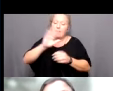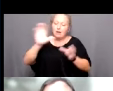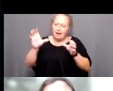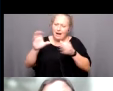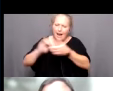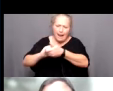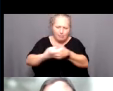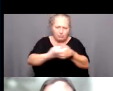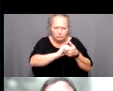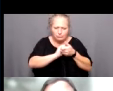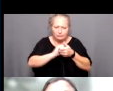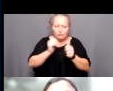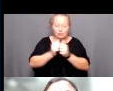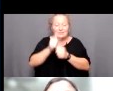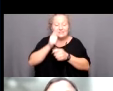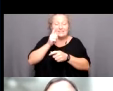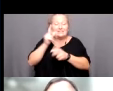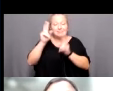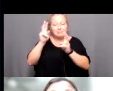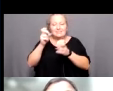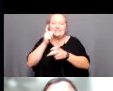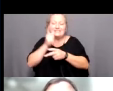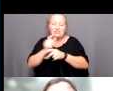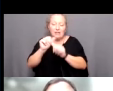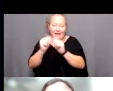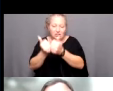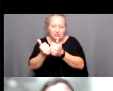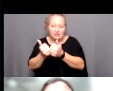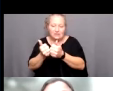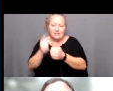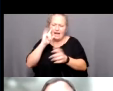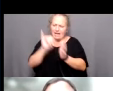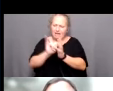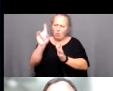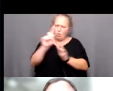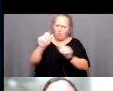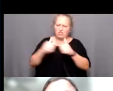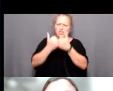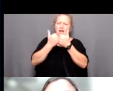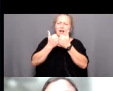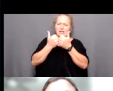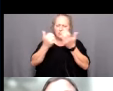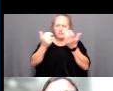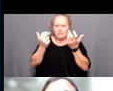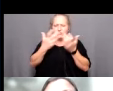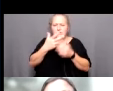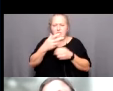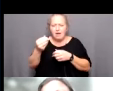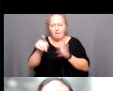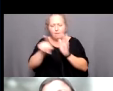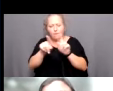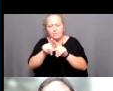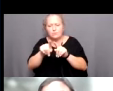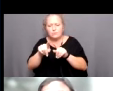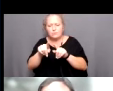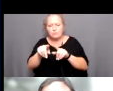with our sister agencies to identify where the greatest challenges are and it also really takes a lot of work with industry.